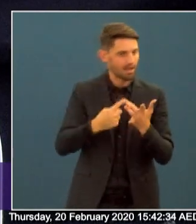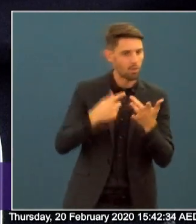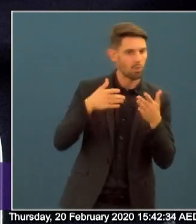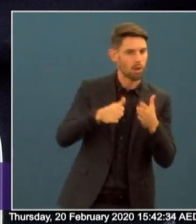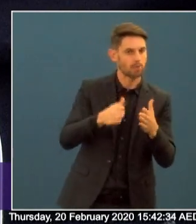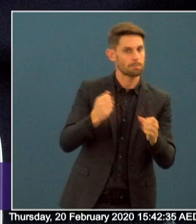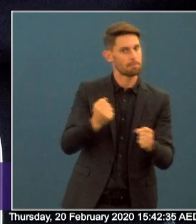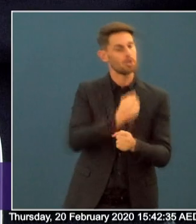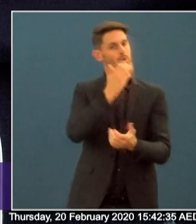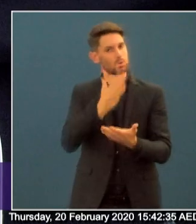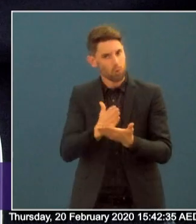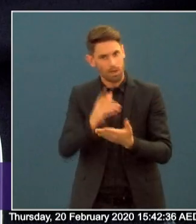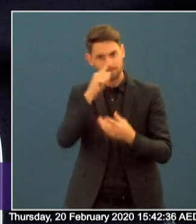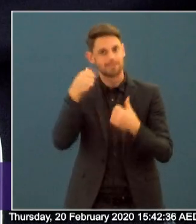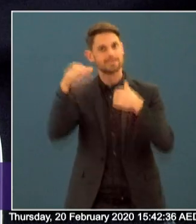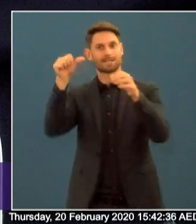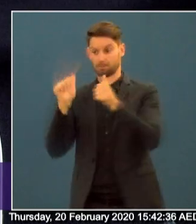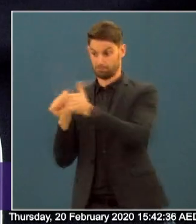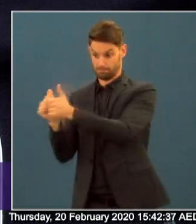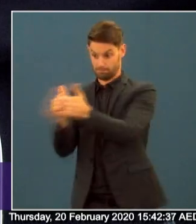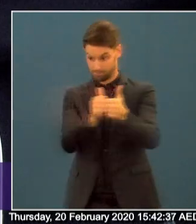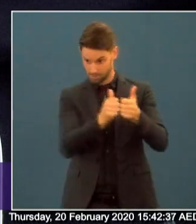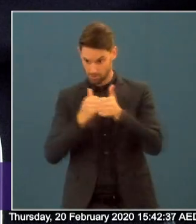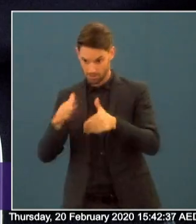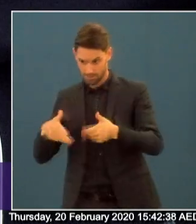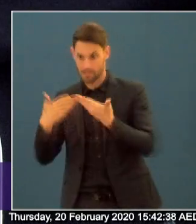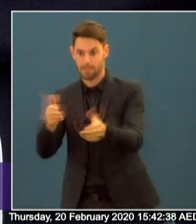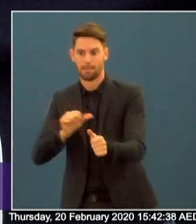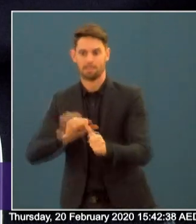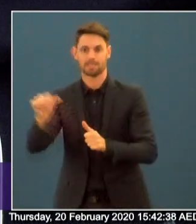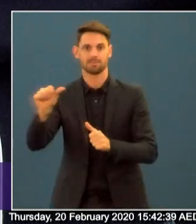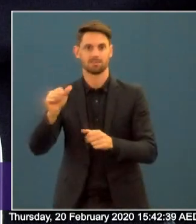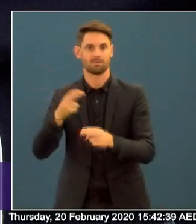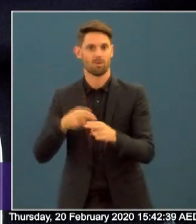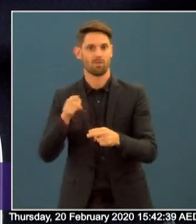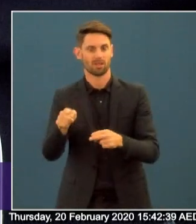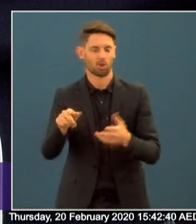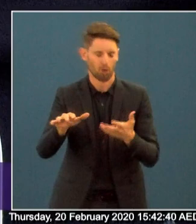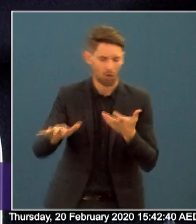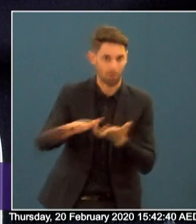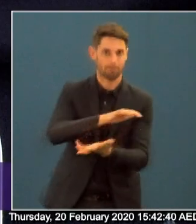within the disability sector, I think that presents some challenges to re-establishing these lost partnerships.